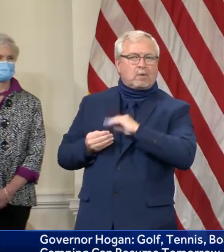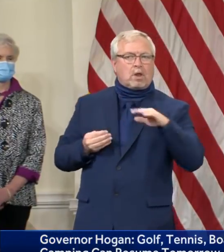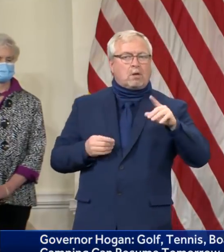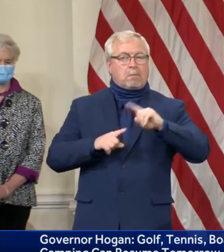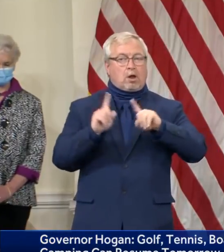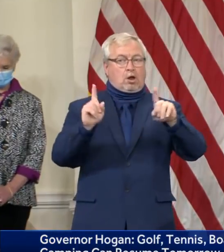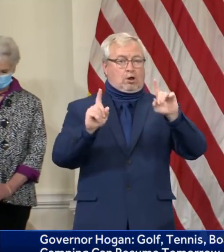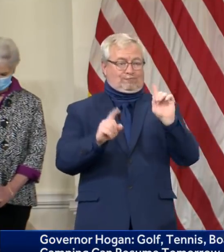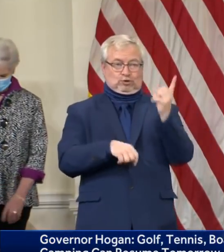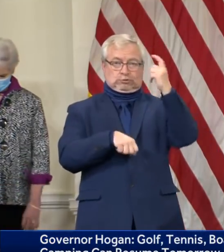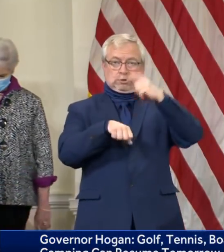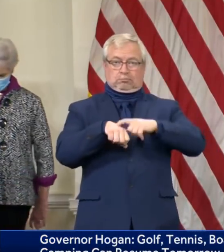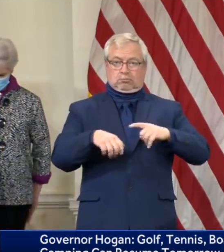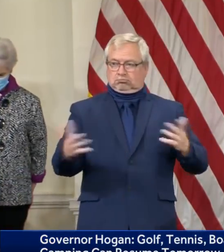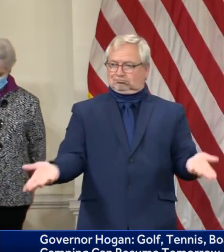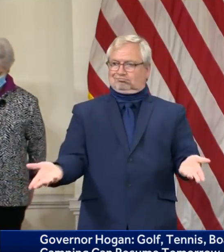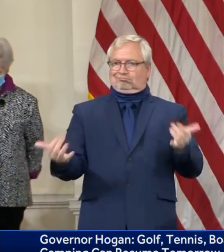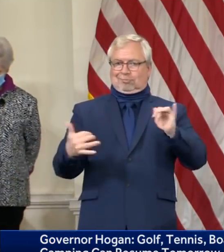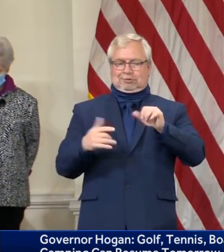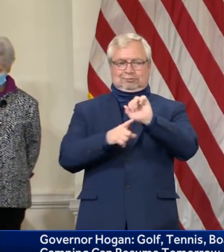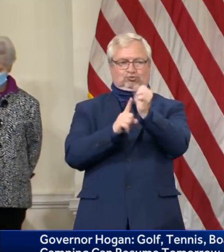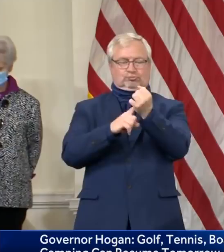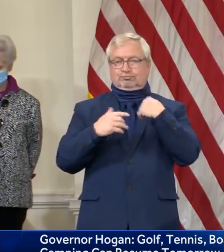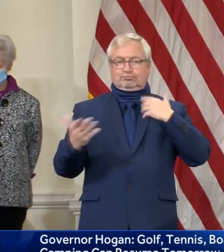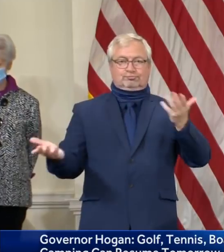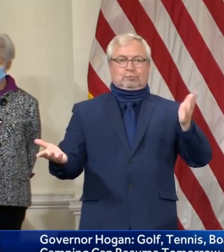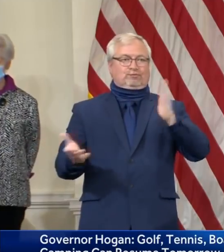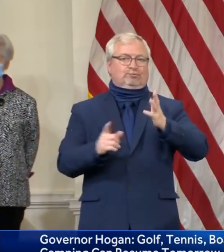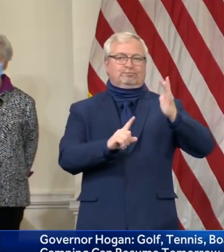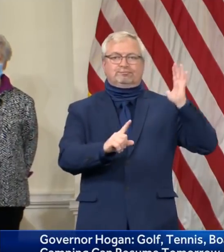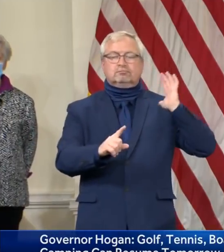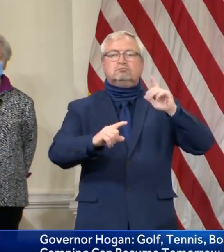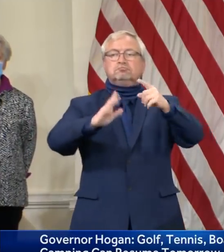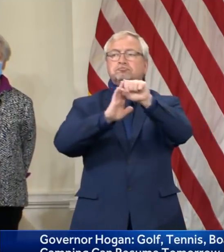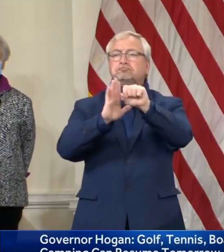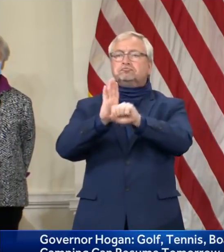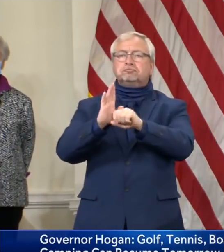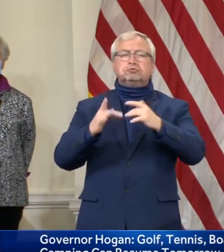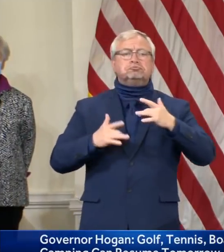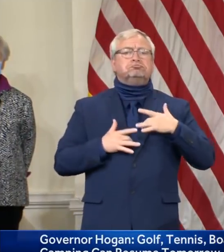IT IS HUNDREDS OF MILLIONS OF DOLLARS.